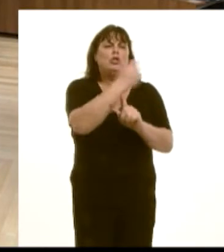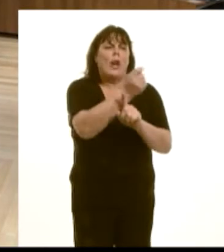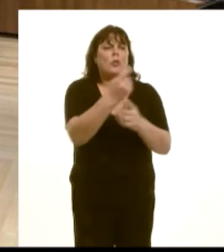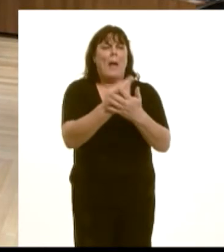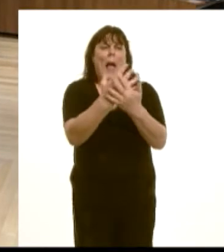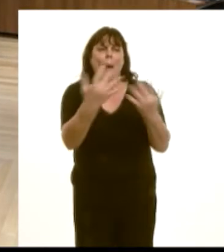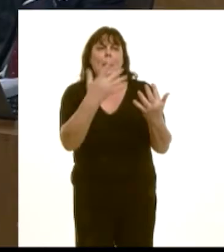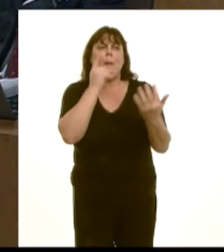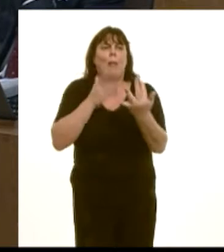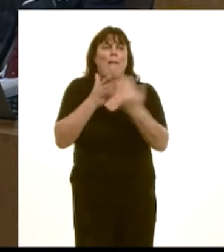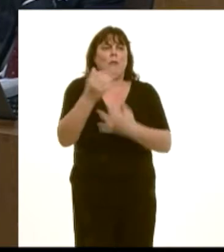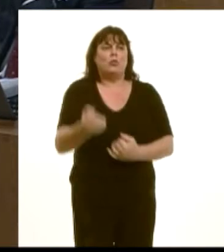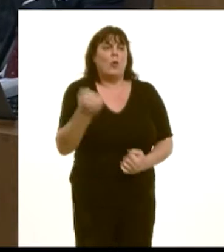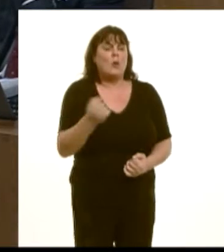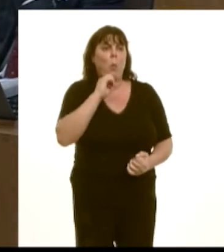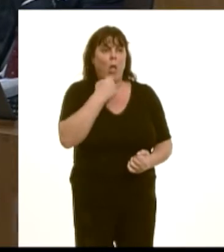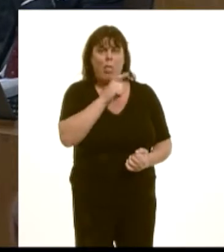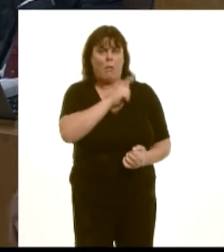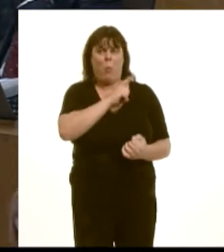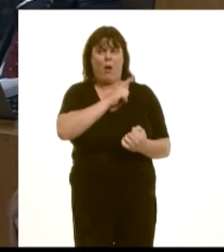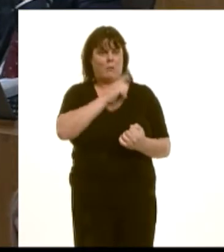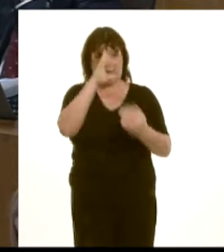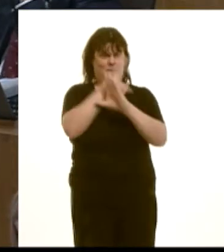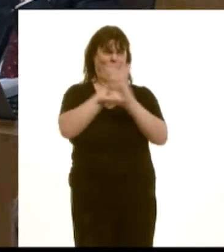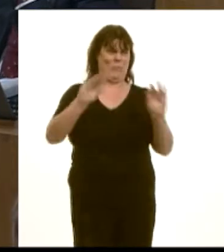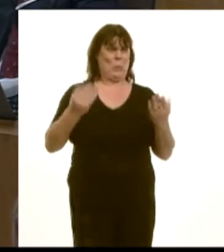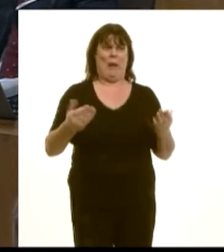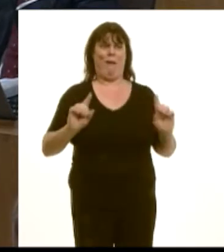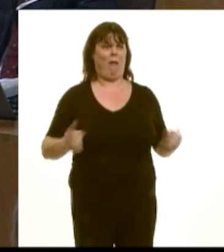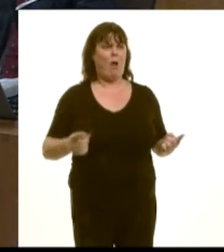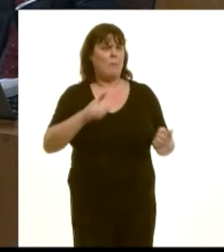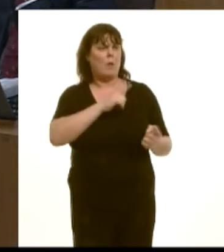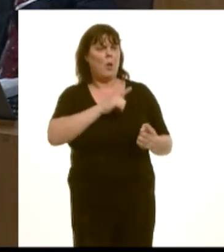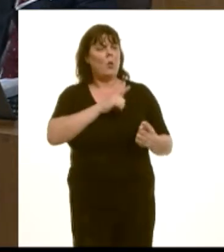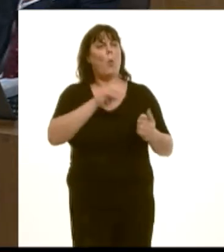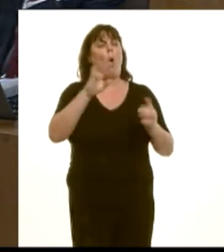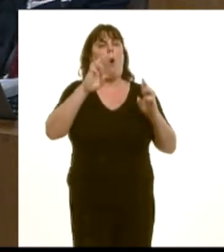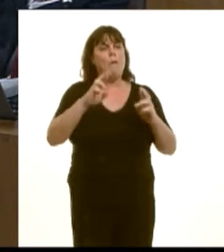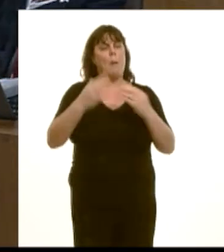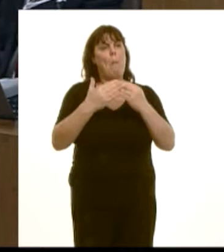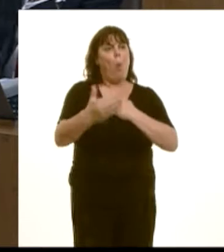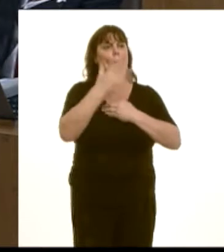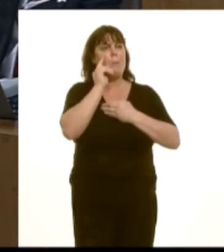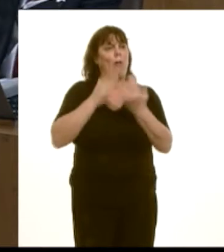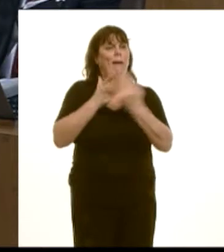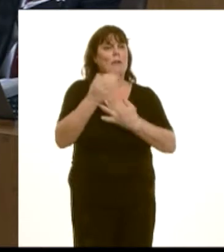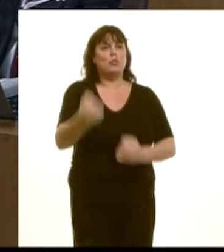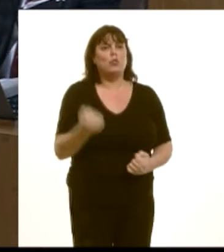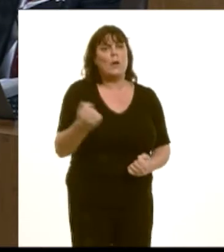passengers. That is why it is not possible to give a price today, because of course we expect passenger numbers to rise and, as a result of that, we can then make an assessment